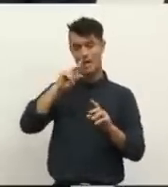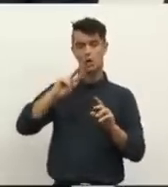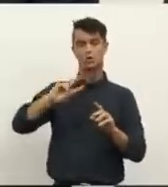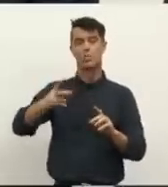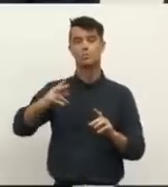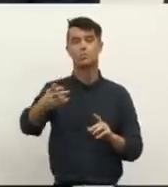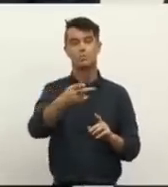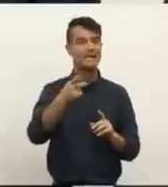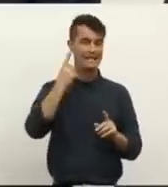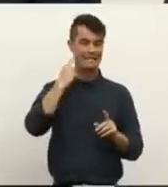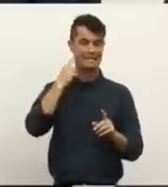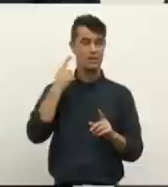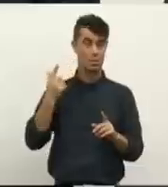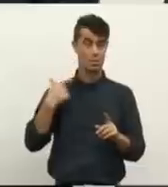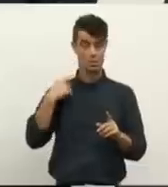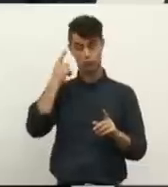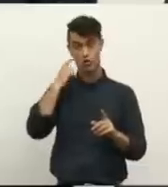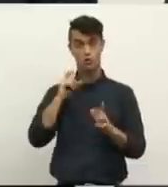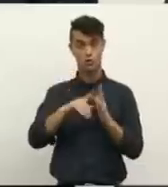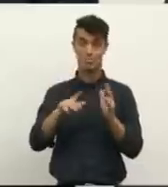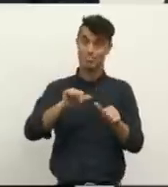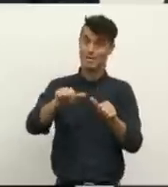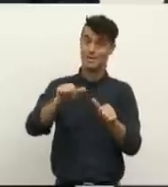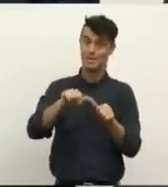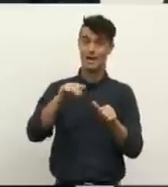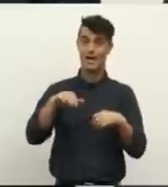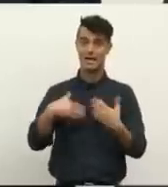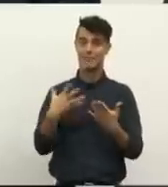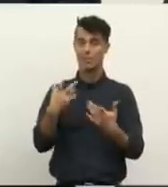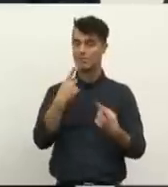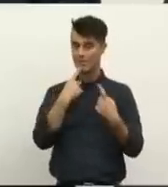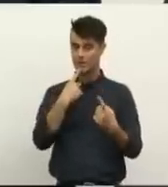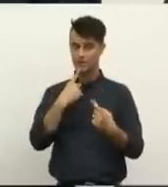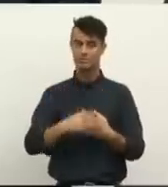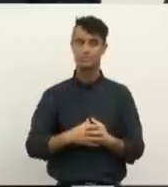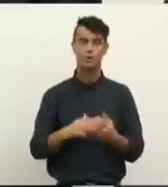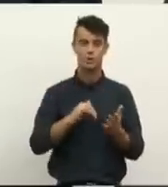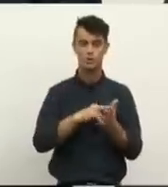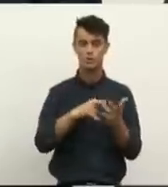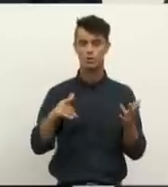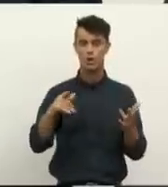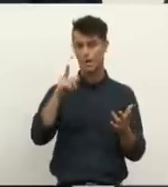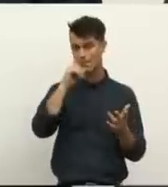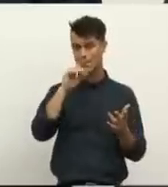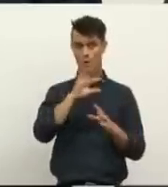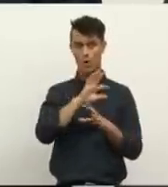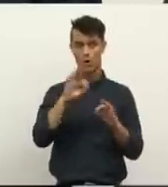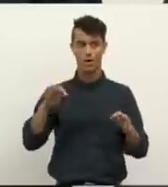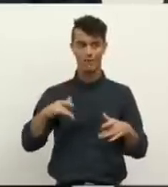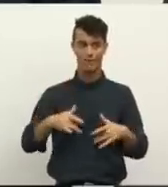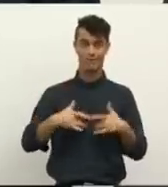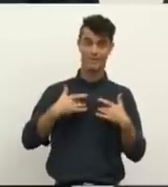We're going to keep doing that better I think, in providing more information in that space, so that it's not left in the participants and staff